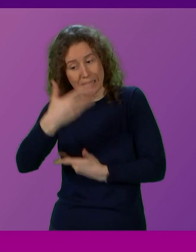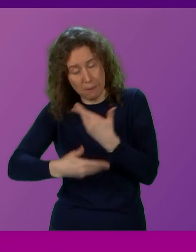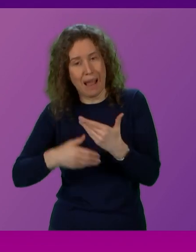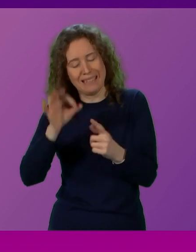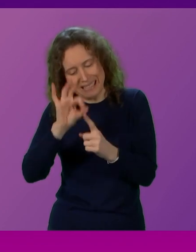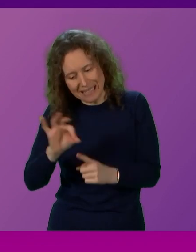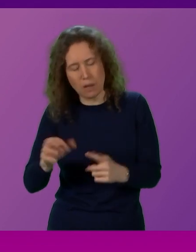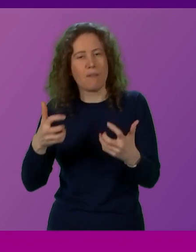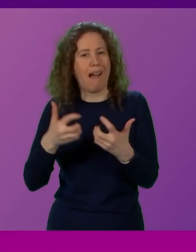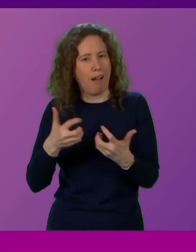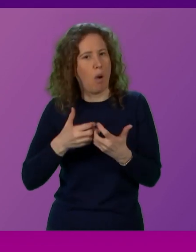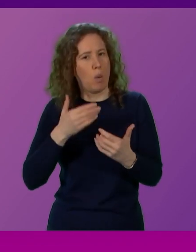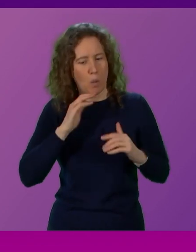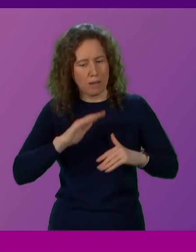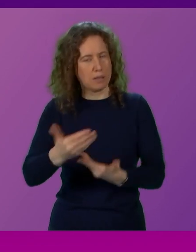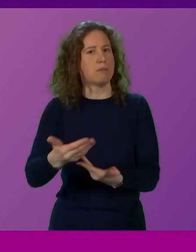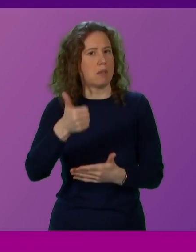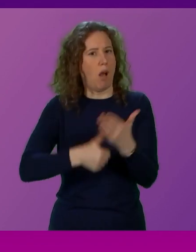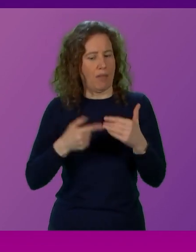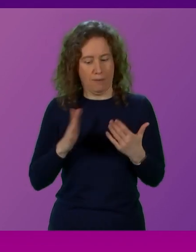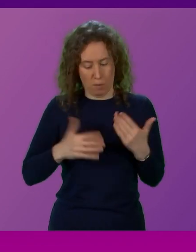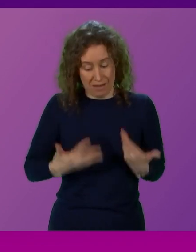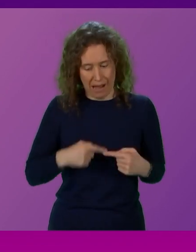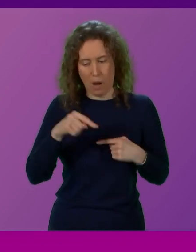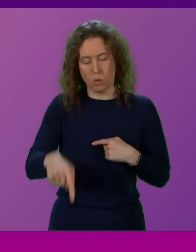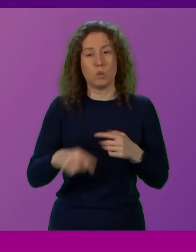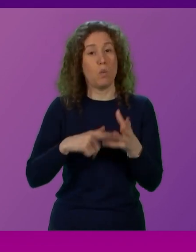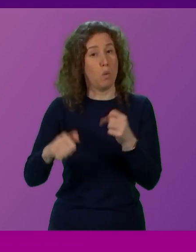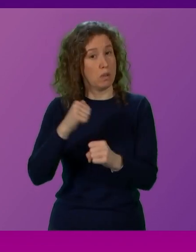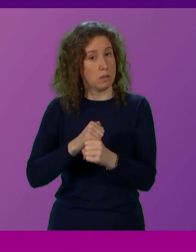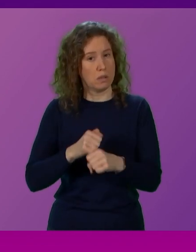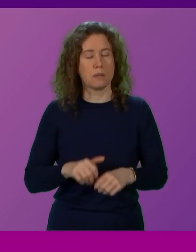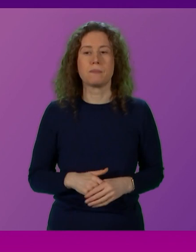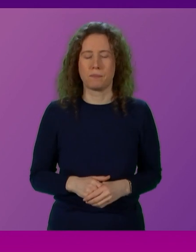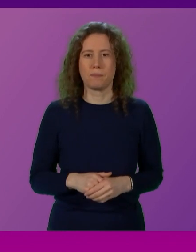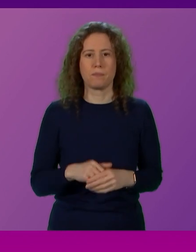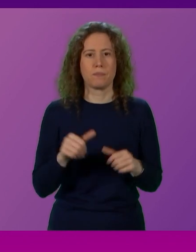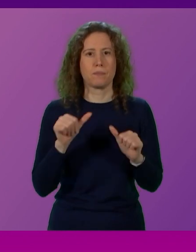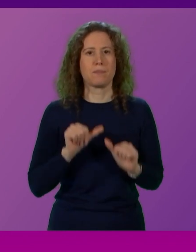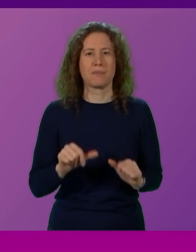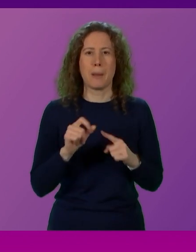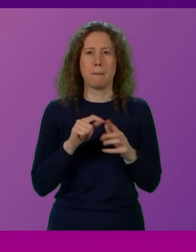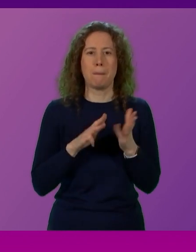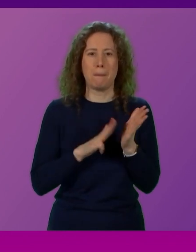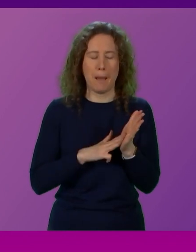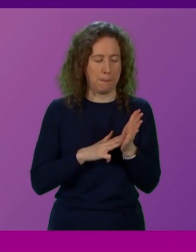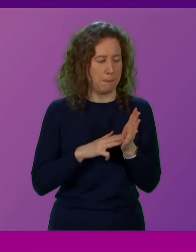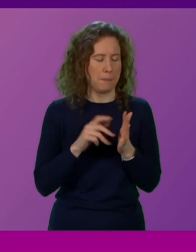details of the steps that are being taken between now and the launch in August.